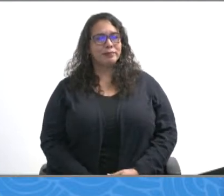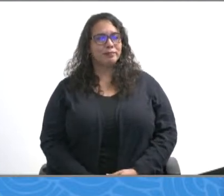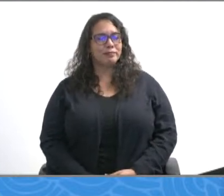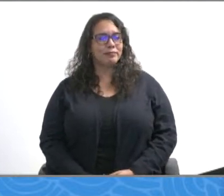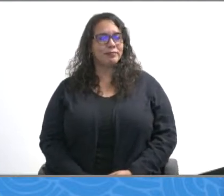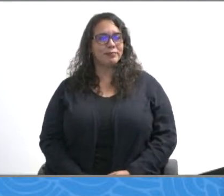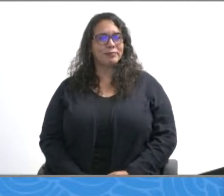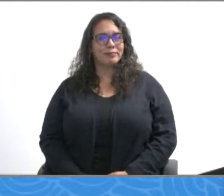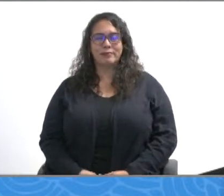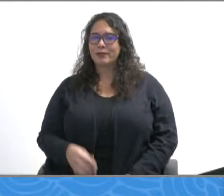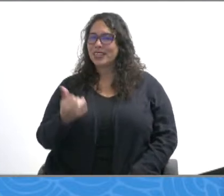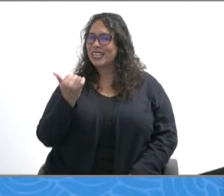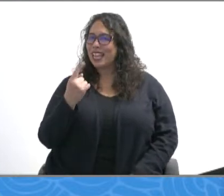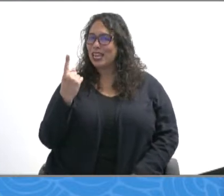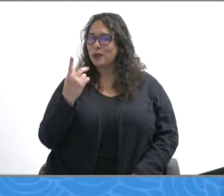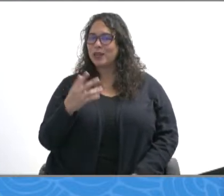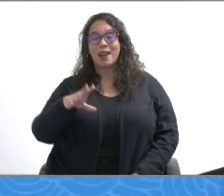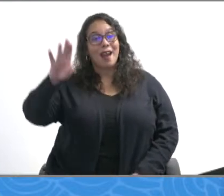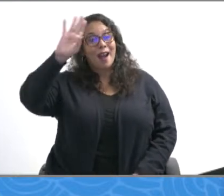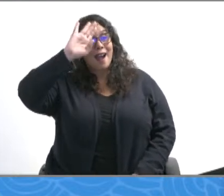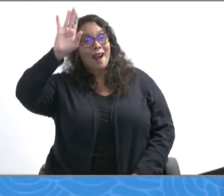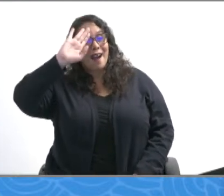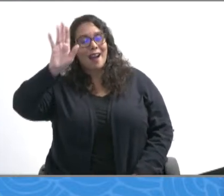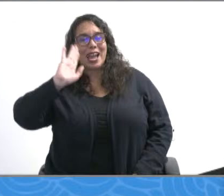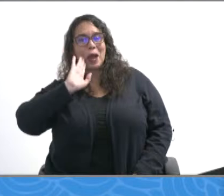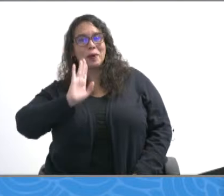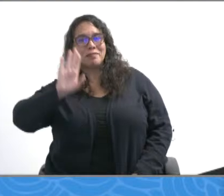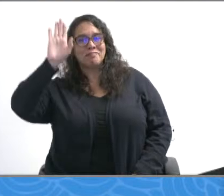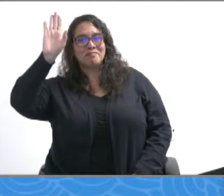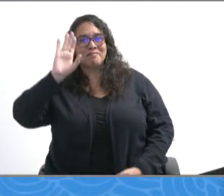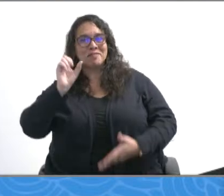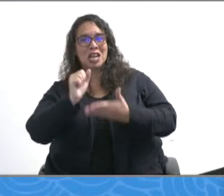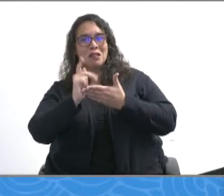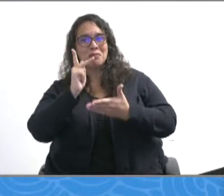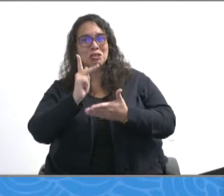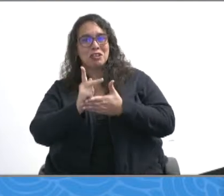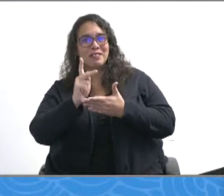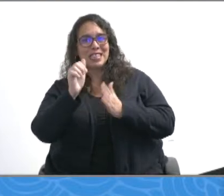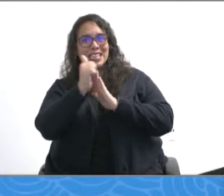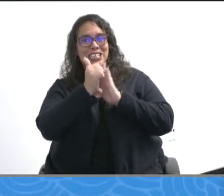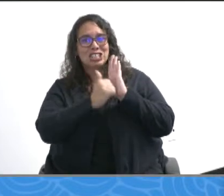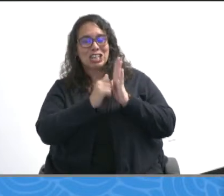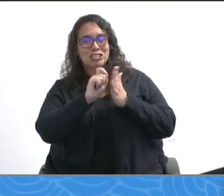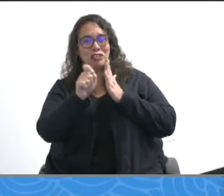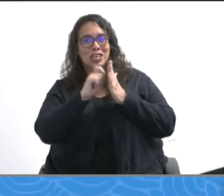That could be anyone here. Hi, Carmen. I will motion to approve the agenda as written. My name is James Suarez.